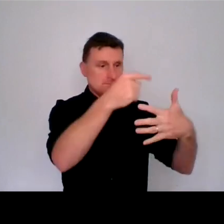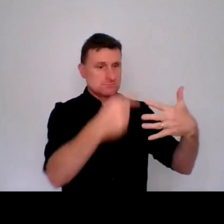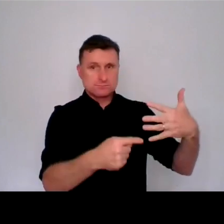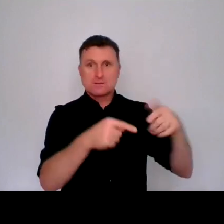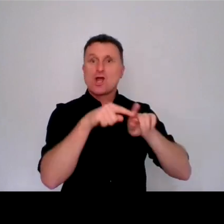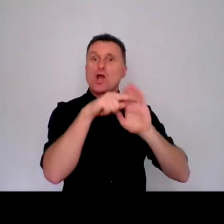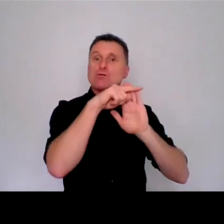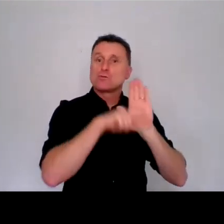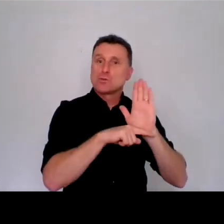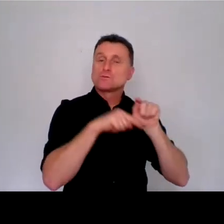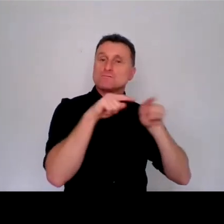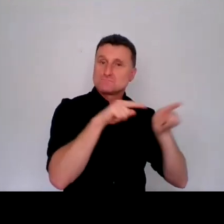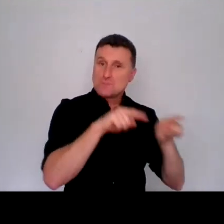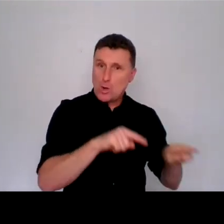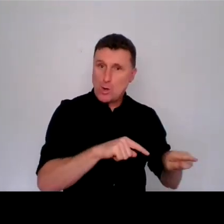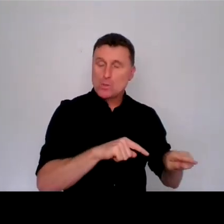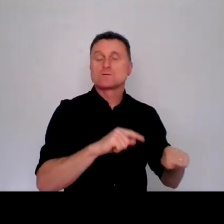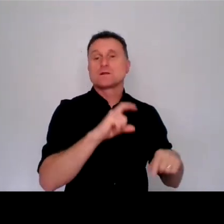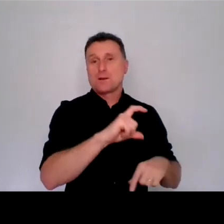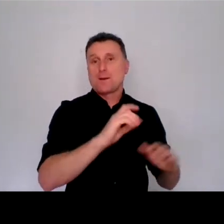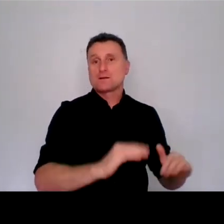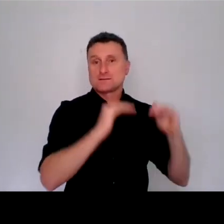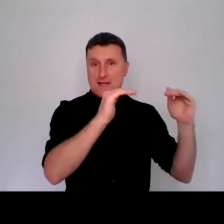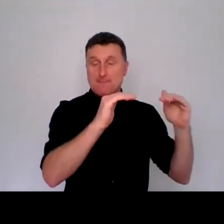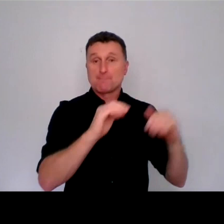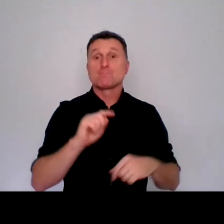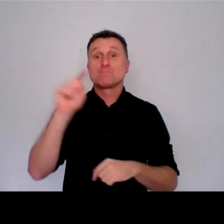we’ll be sending a paper to Cabinet for some decisions around